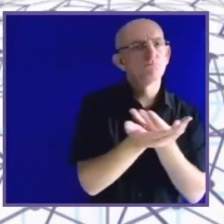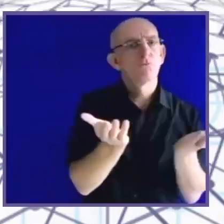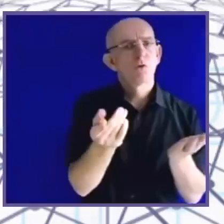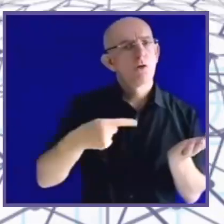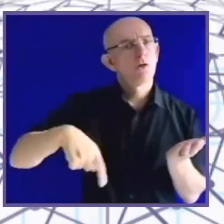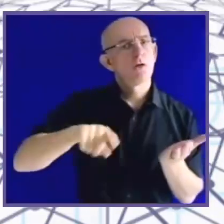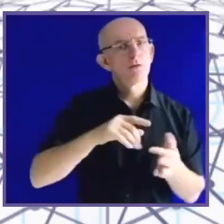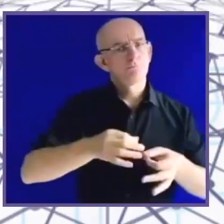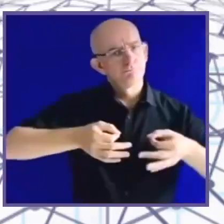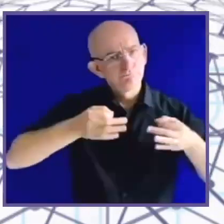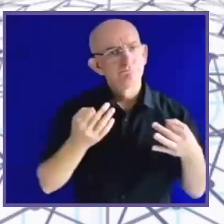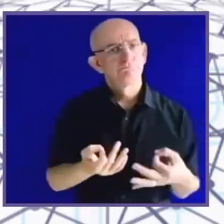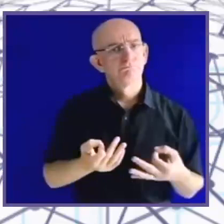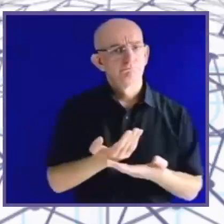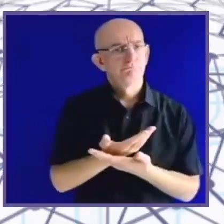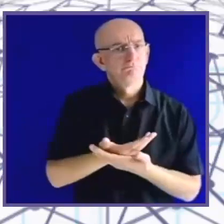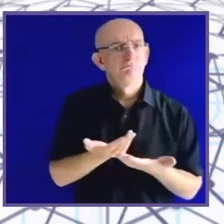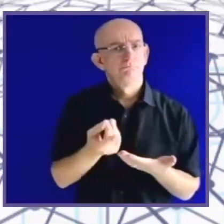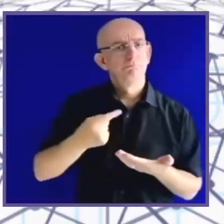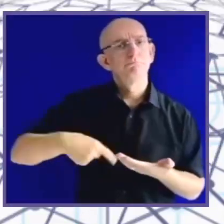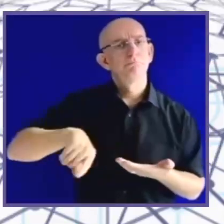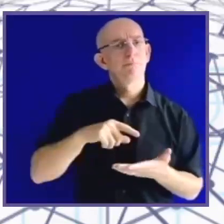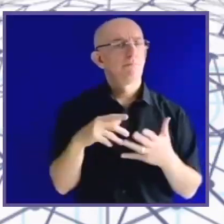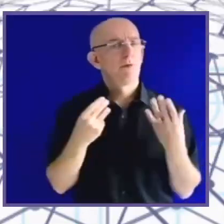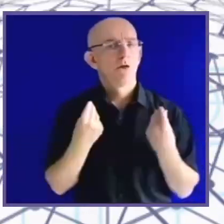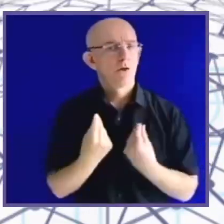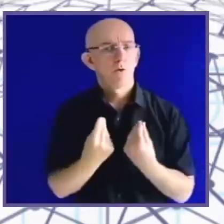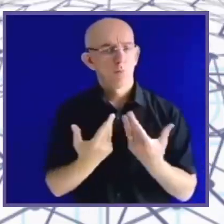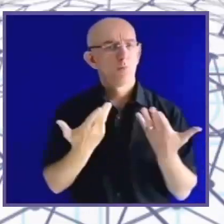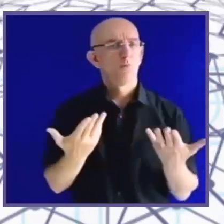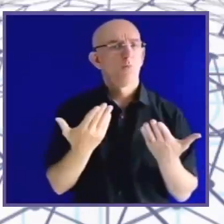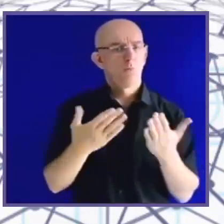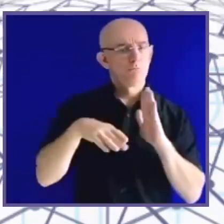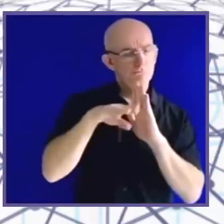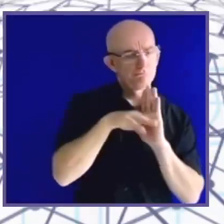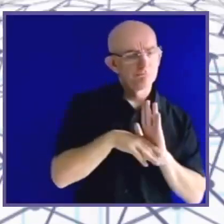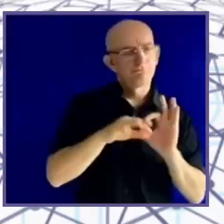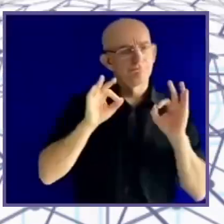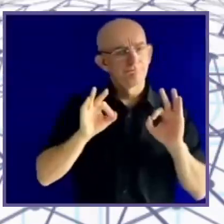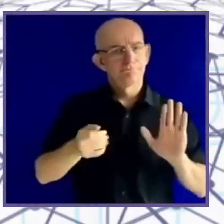programming, budgeting, innovation, research and production